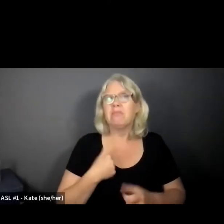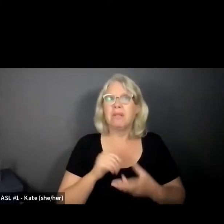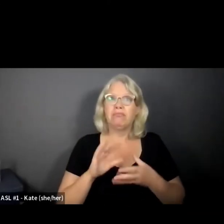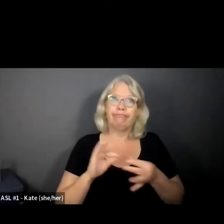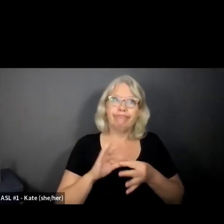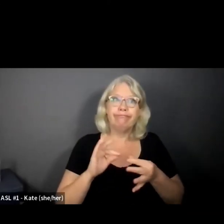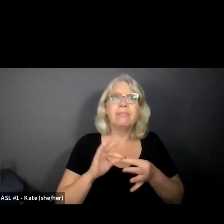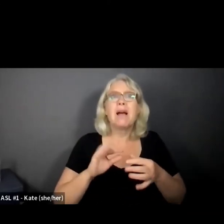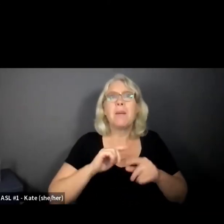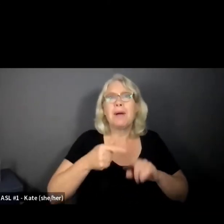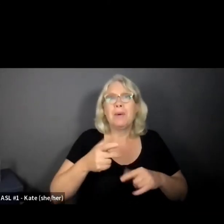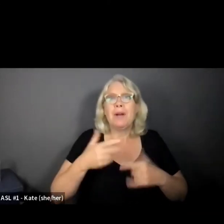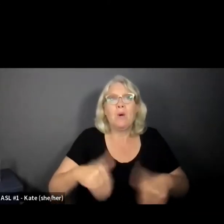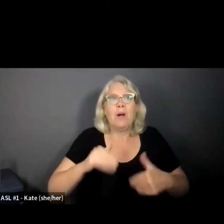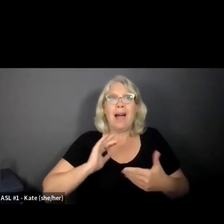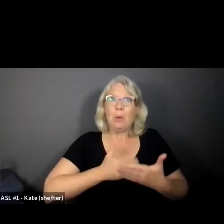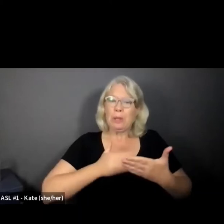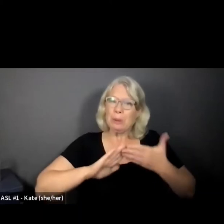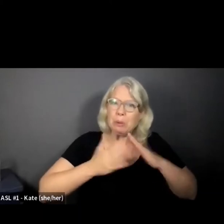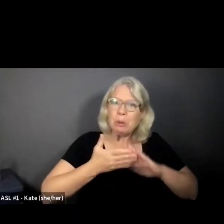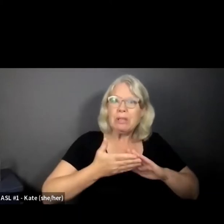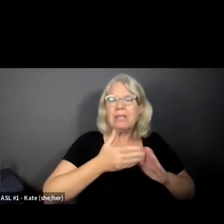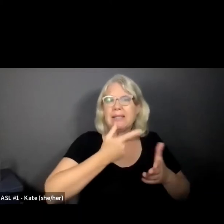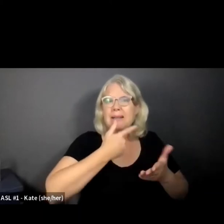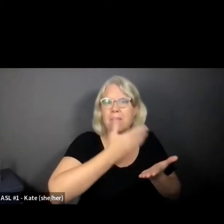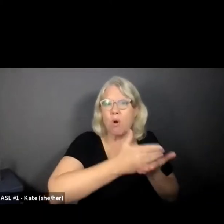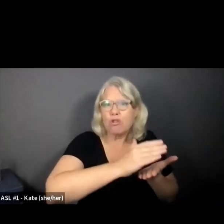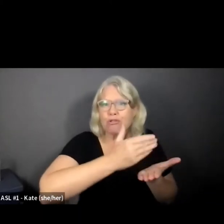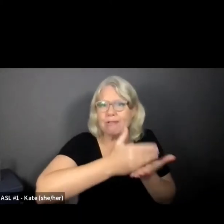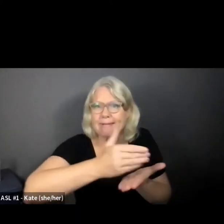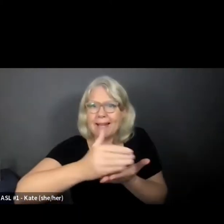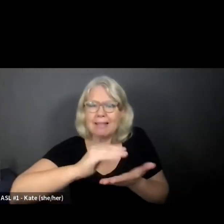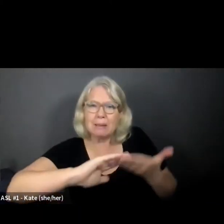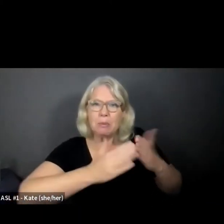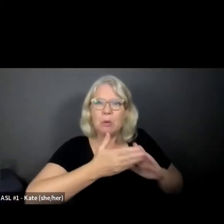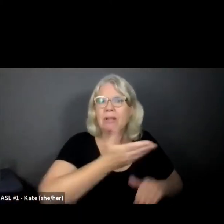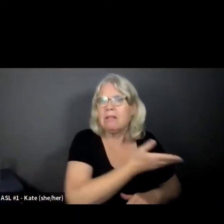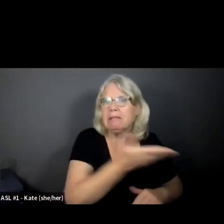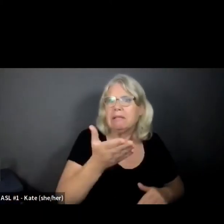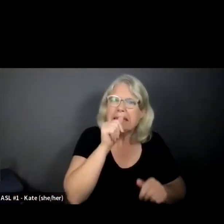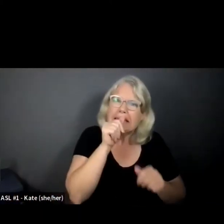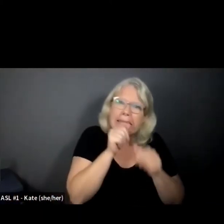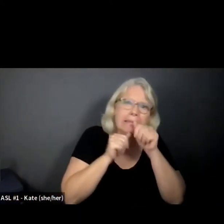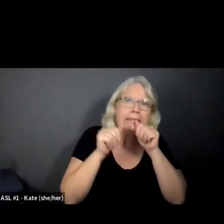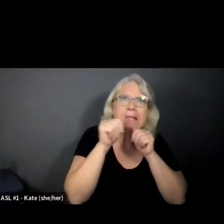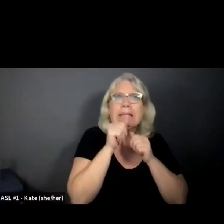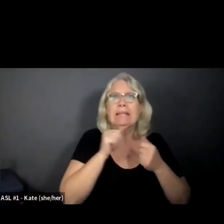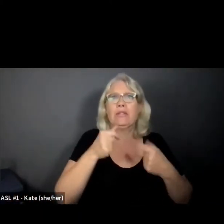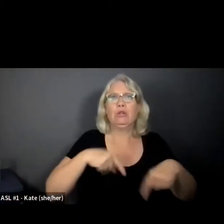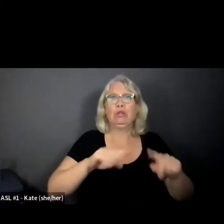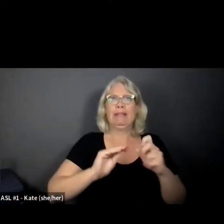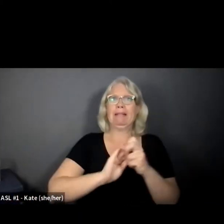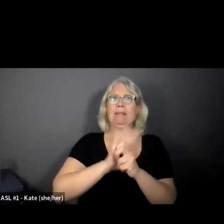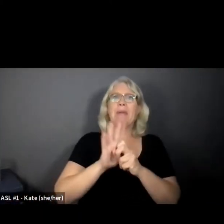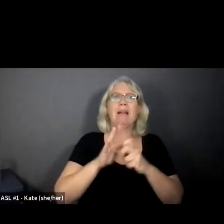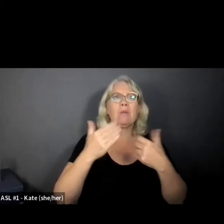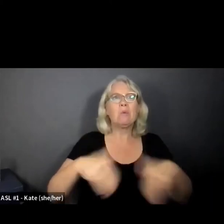POLICY AND LEGAL RESPONSES, RATHER. WE HAD AN EXCELLENT PRESENTATION HIGHLIGHTING THE AWARD WINNING INTO THE LIGHT EXHIBIT AND